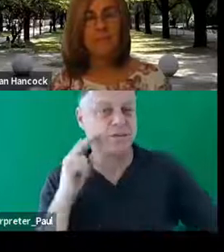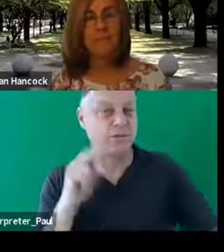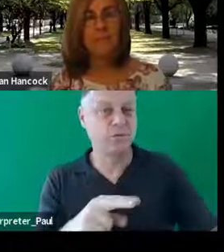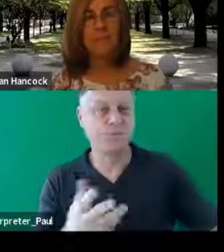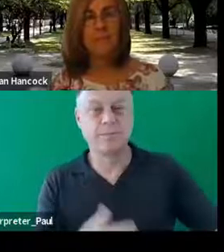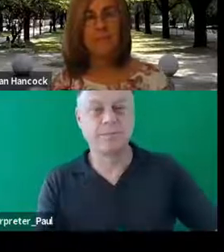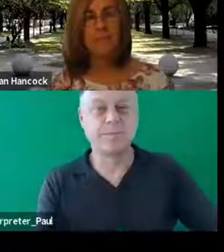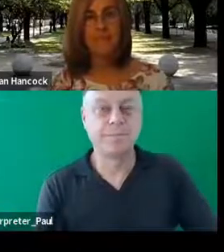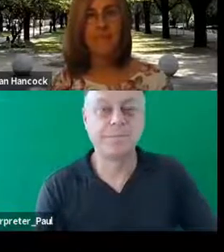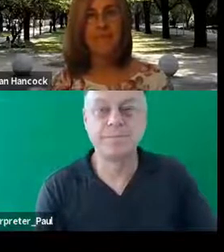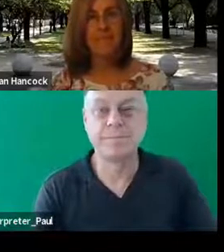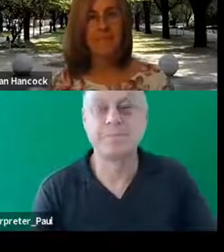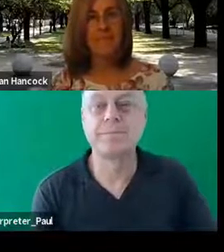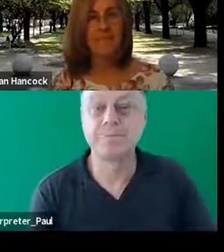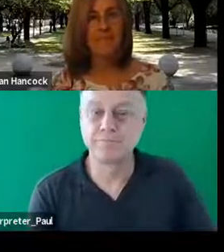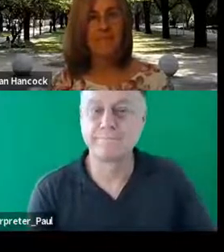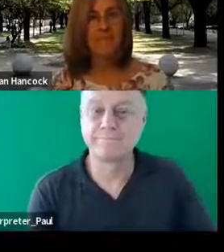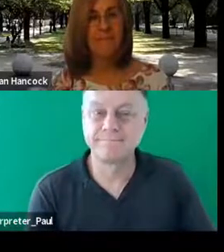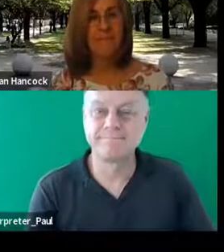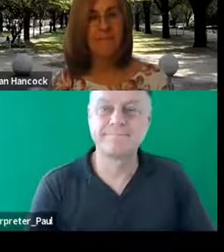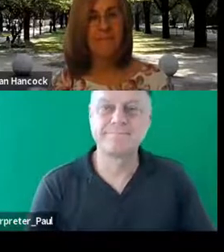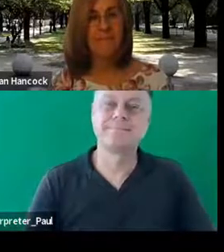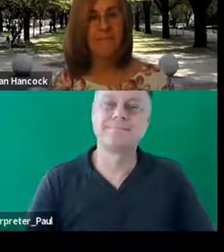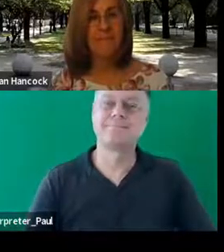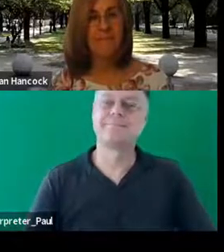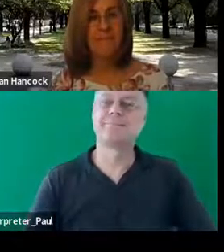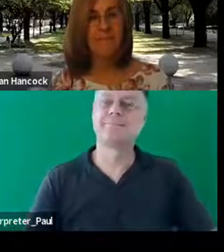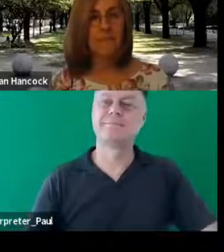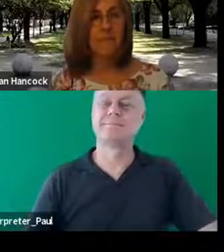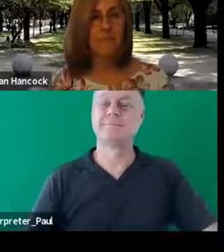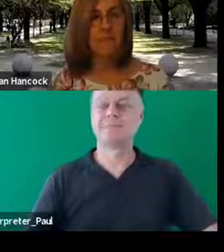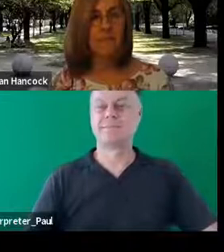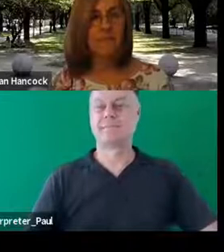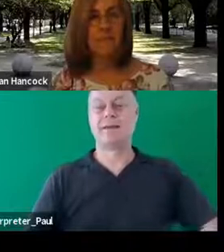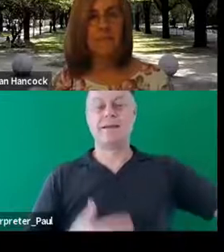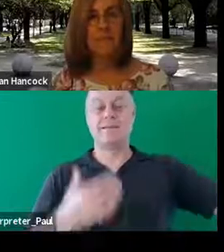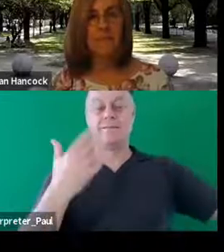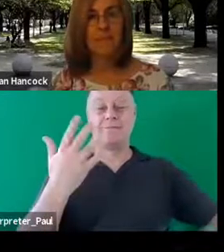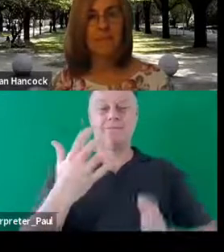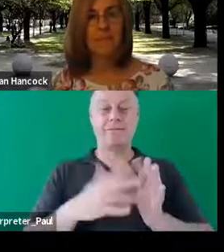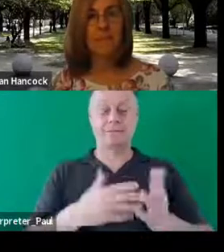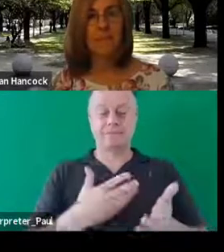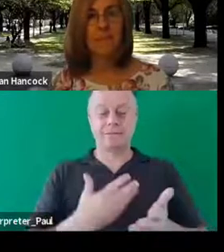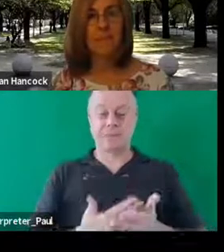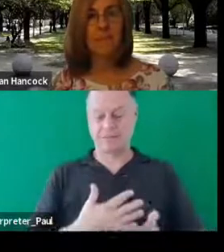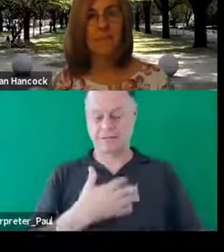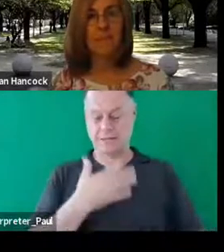Yep. We’ve got some nods there. We have got in our last five minutes, I’m going to ask each of you